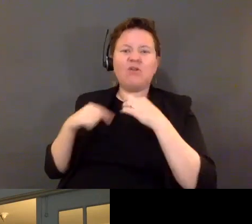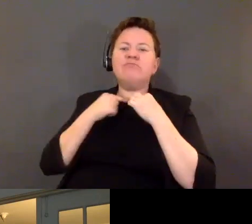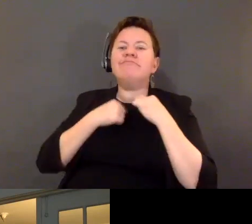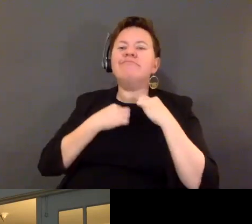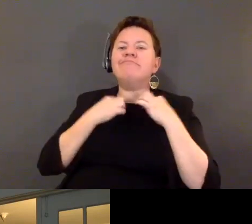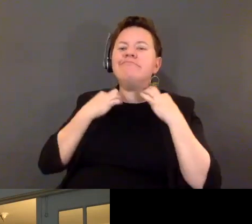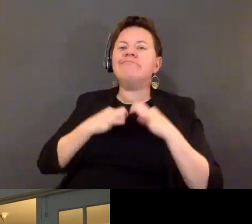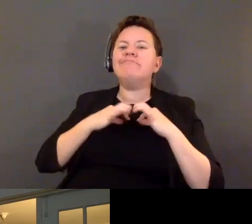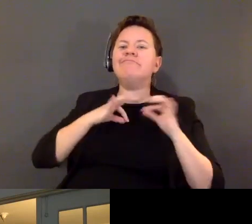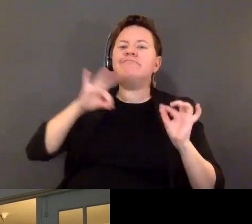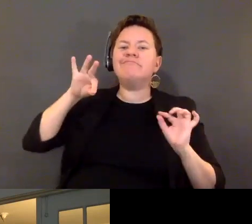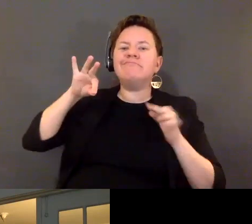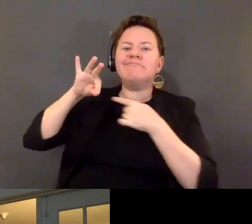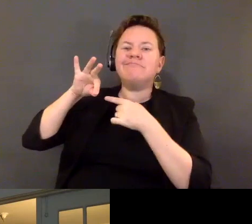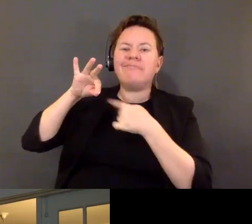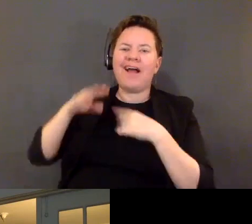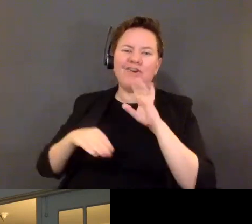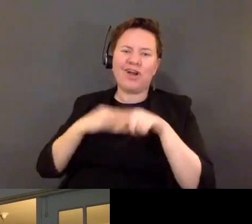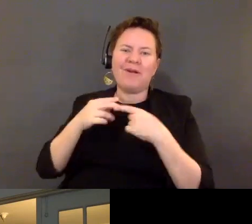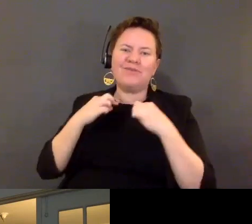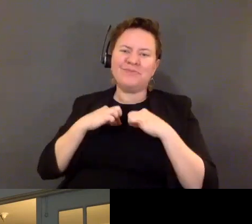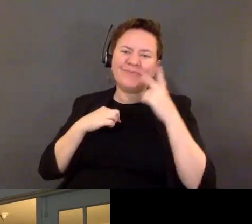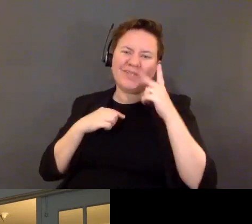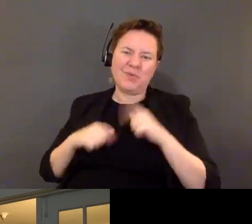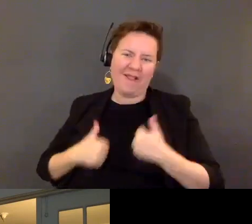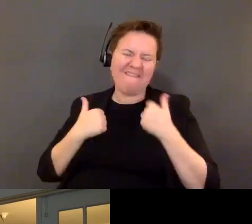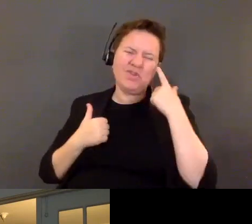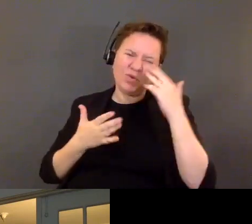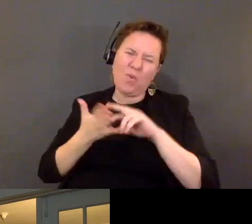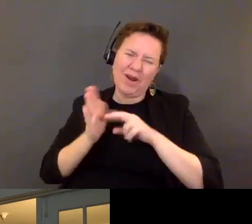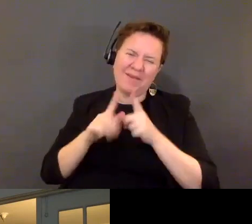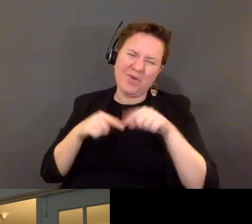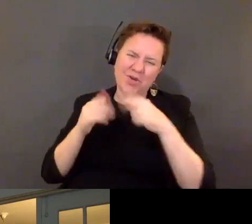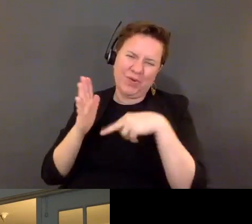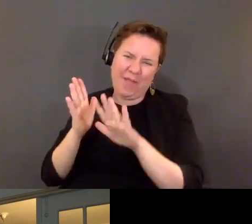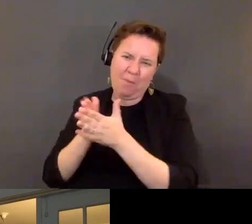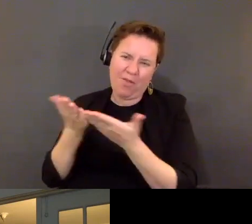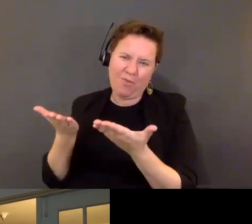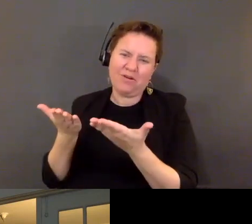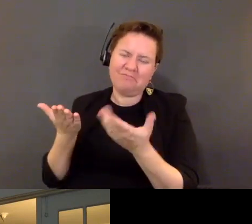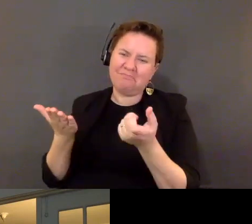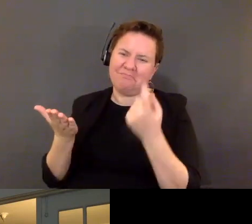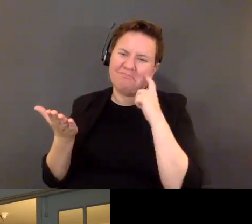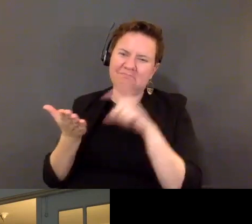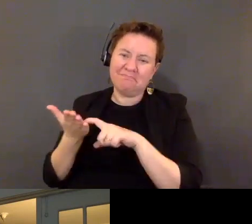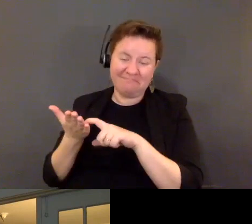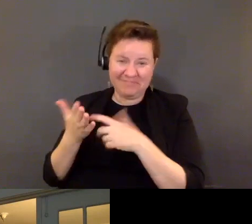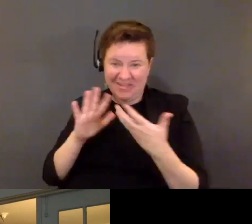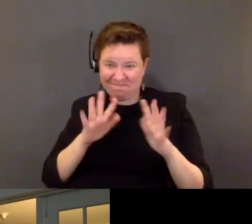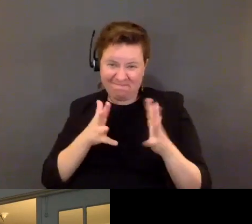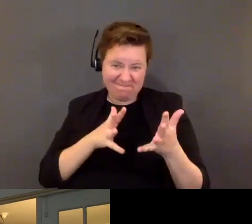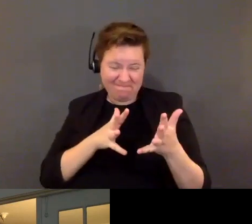get to see it in real life and you'll know what i mean when you get there so does that kind of yeah